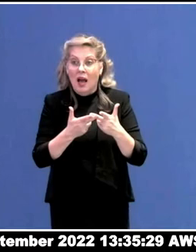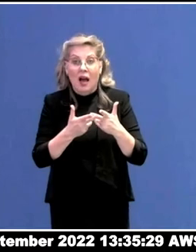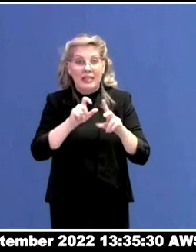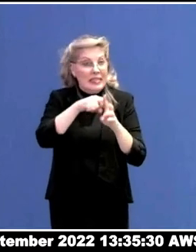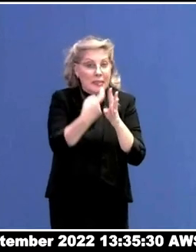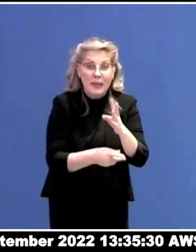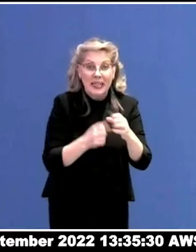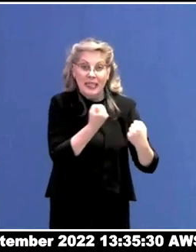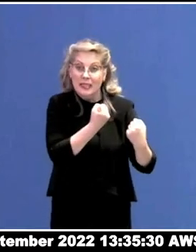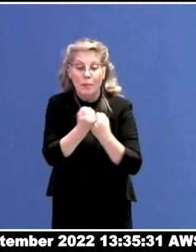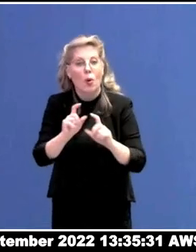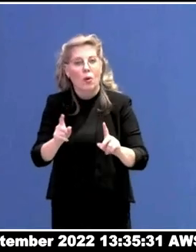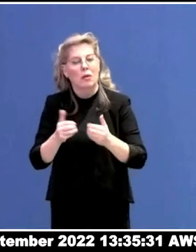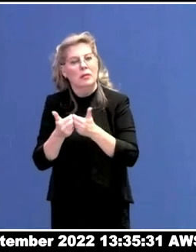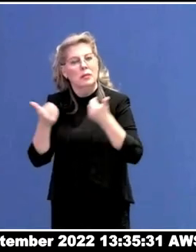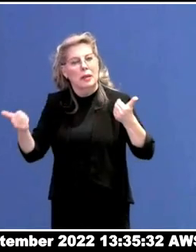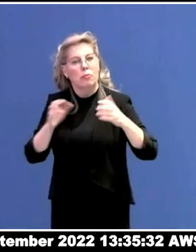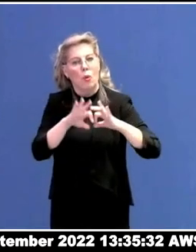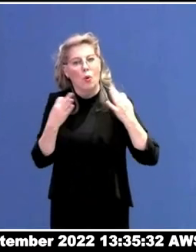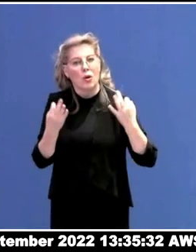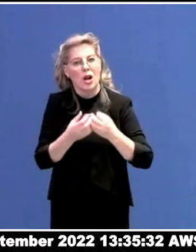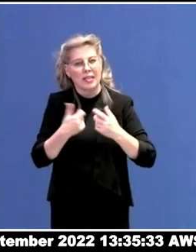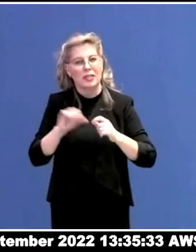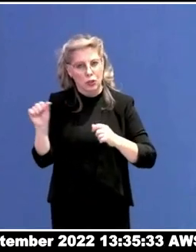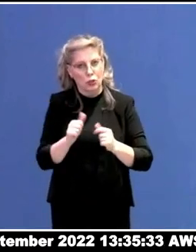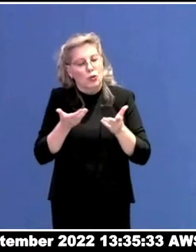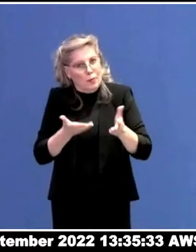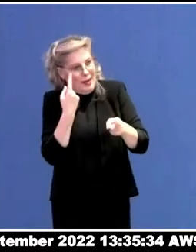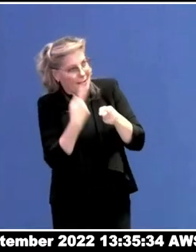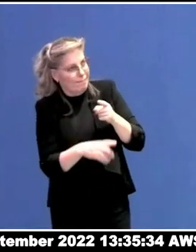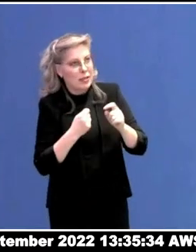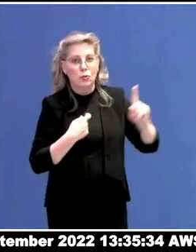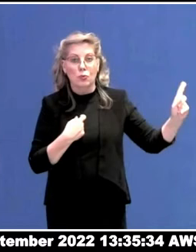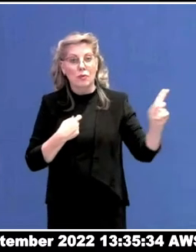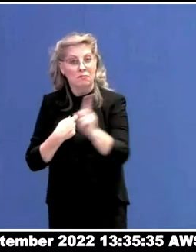organisation, or whatever organisation it is, so that they have free access to move in